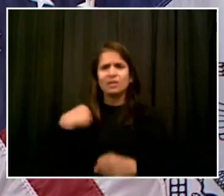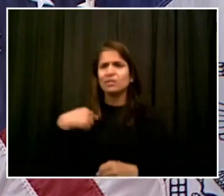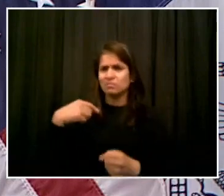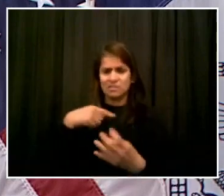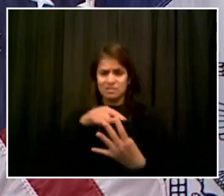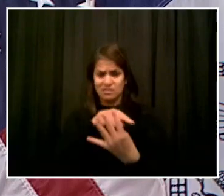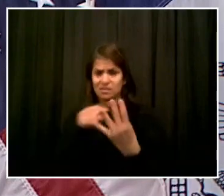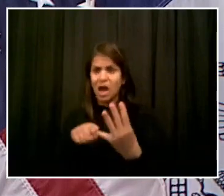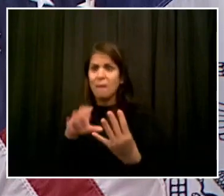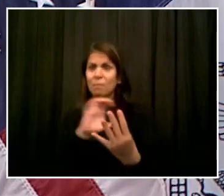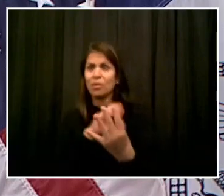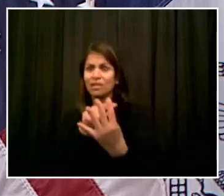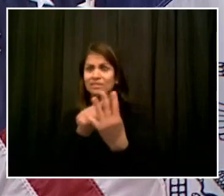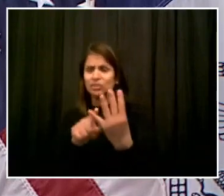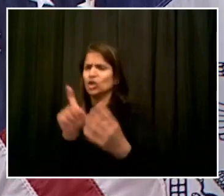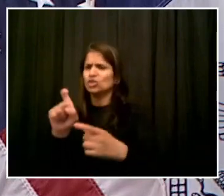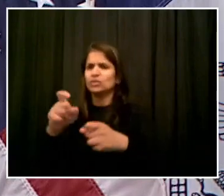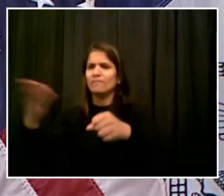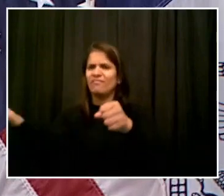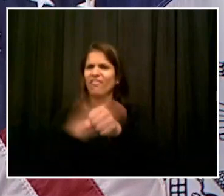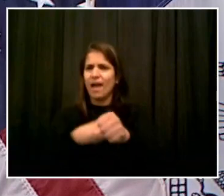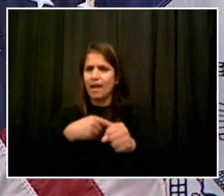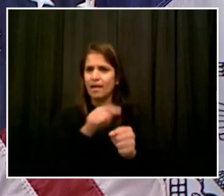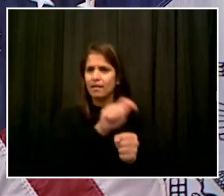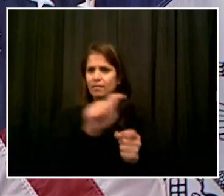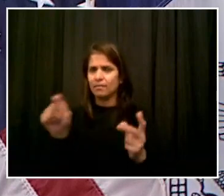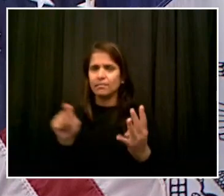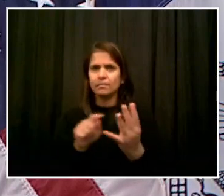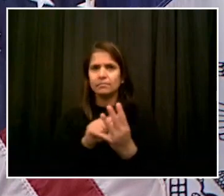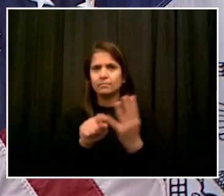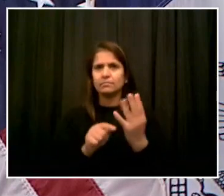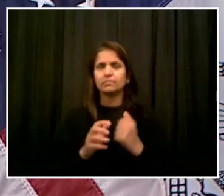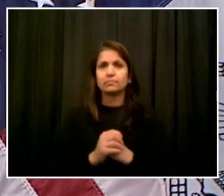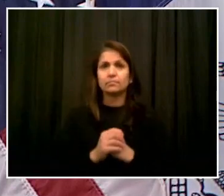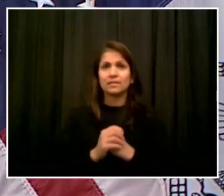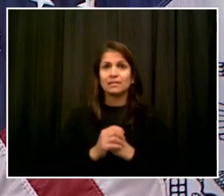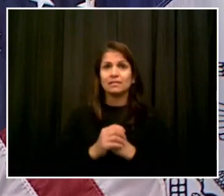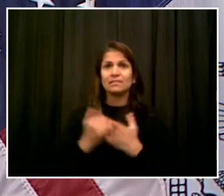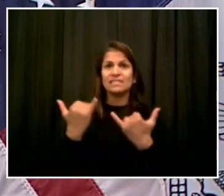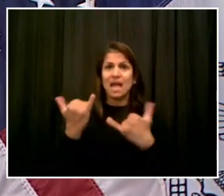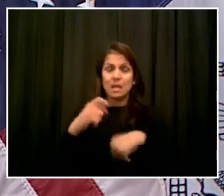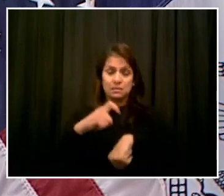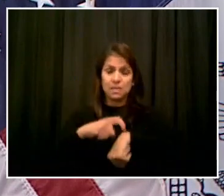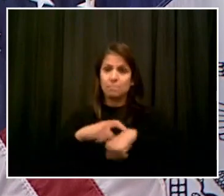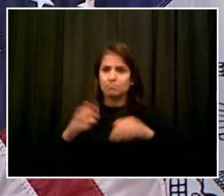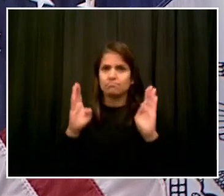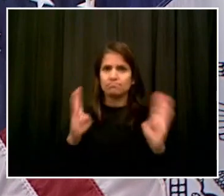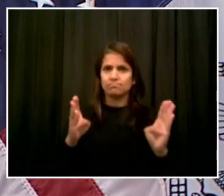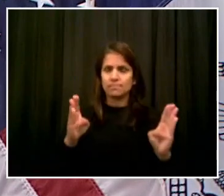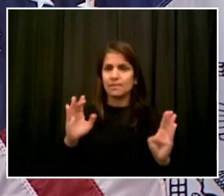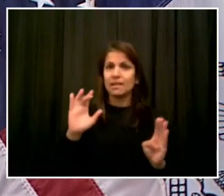I'M CONFIDENT WE COULD GET TO A BILL THAT MAKES SENSE. ON THE CURFEW, I